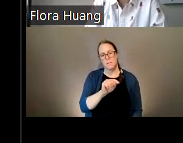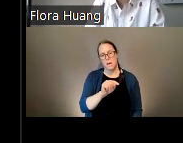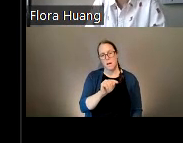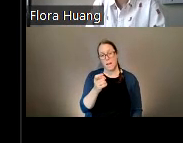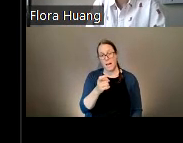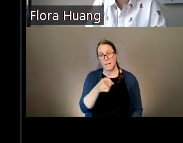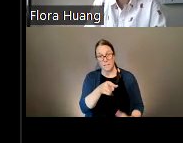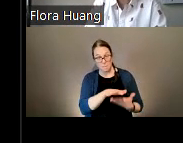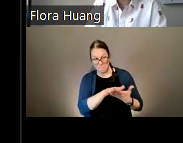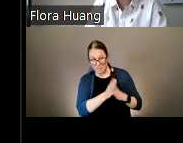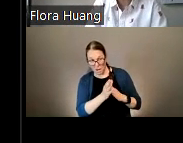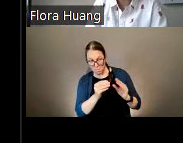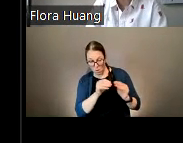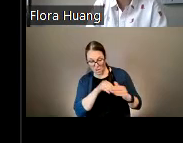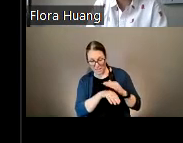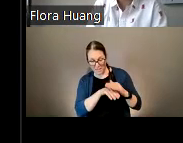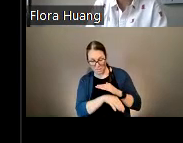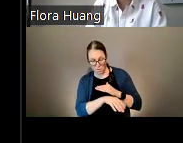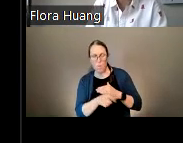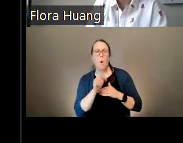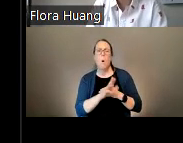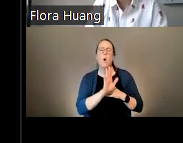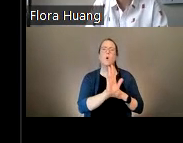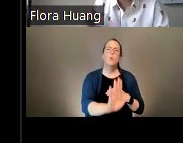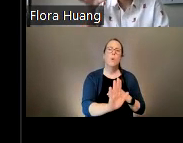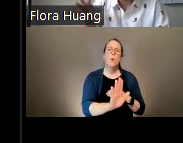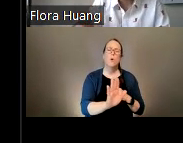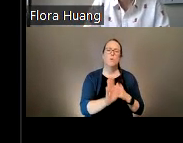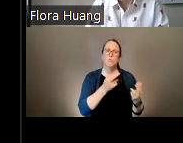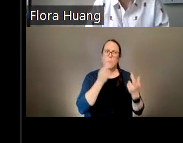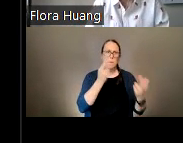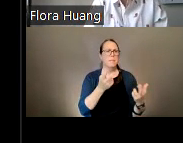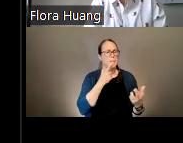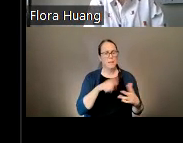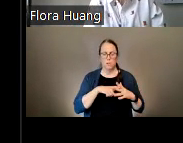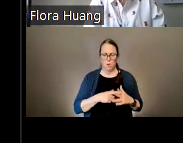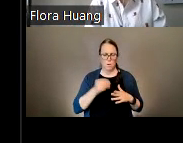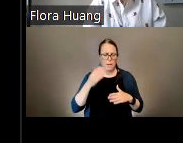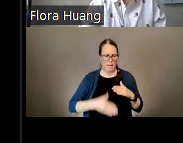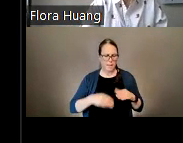Or is your recommendation kind of start and end in Microsoft Word itself?